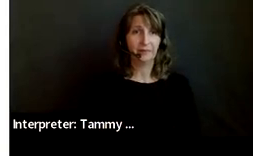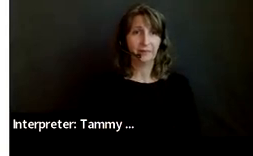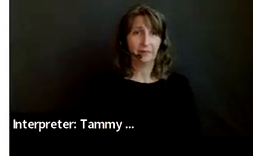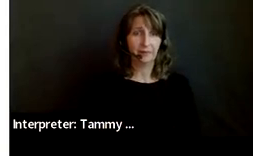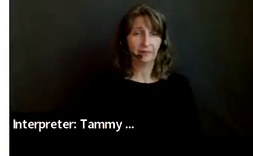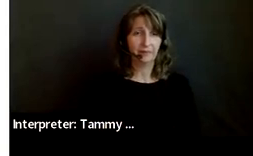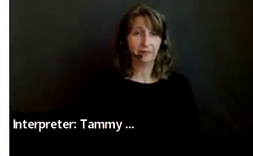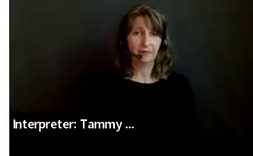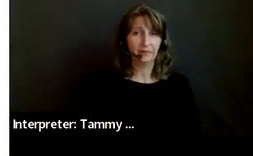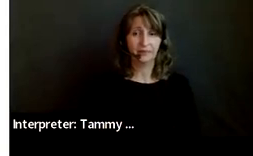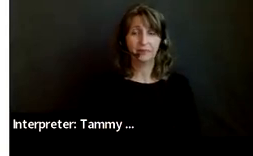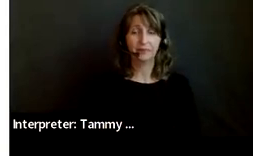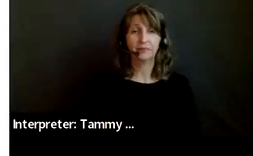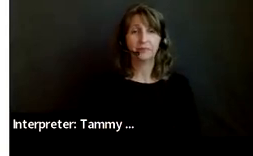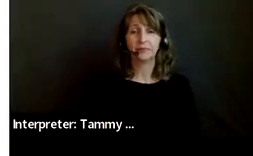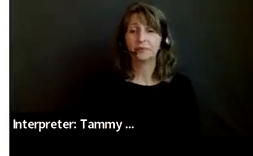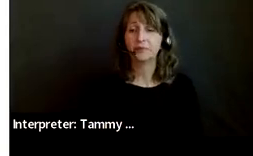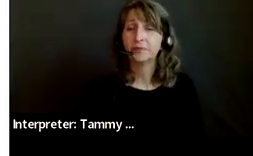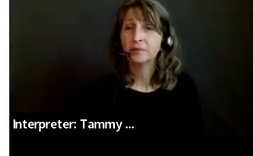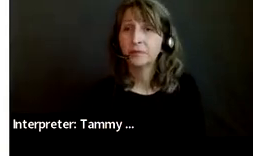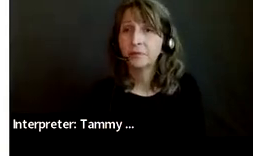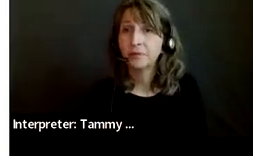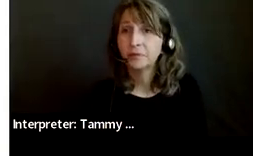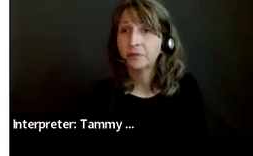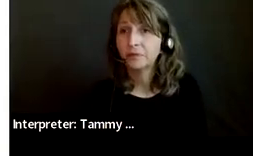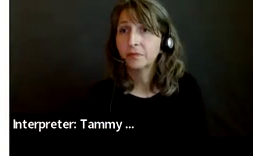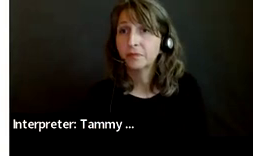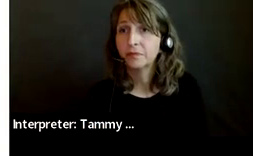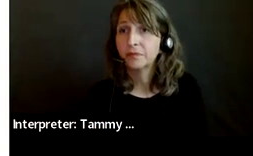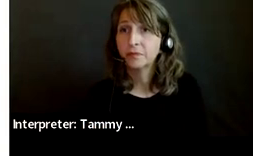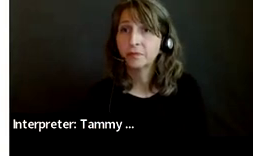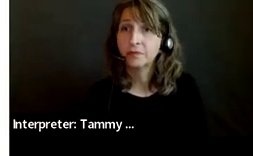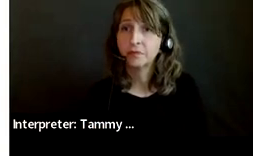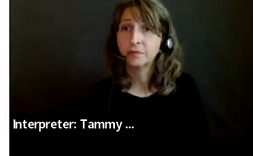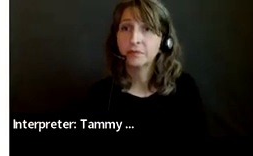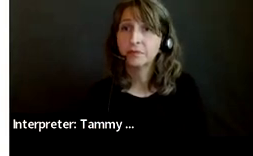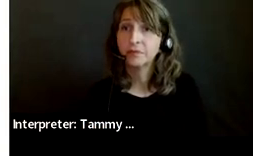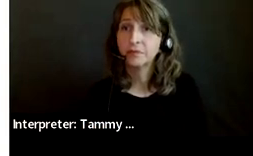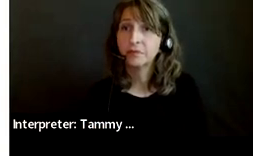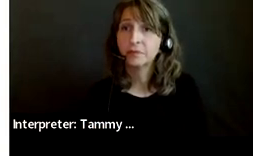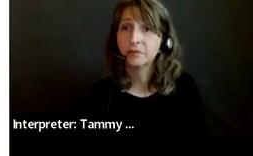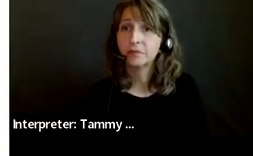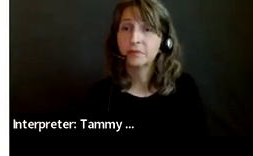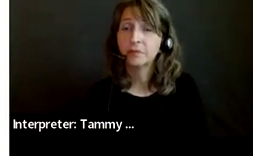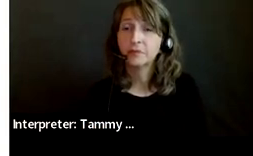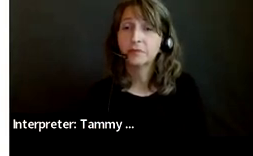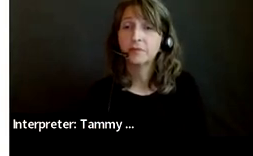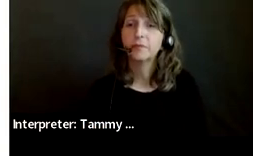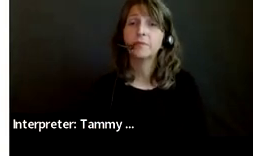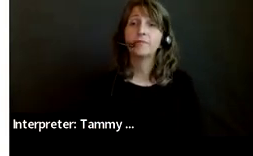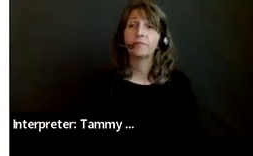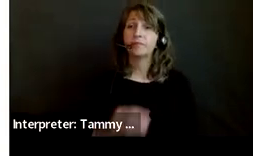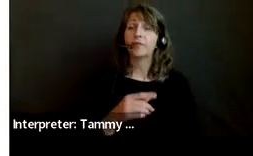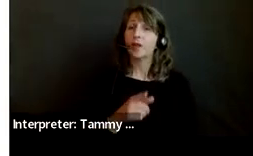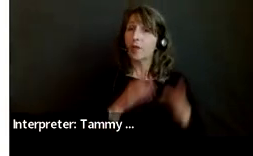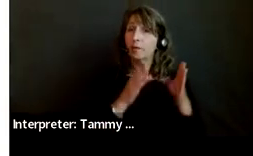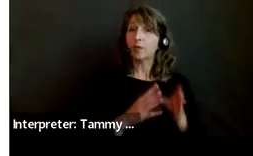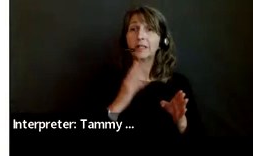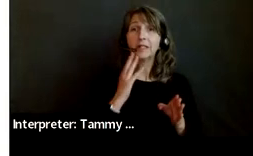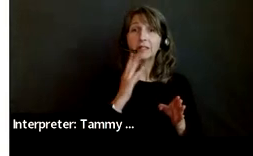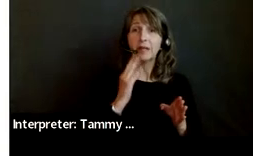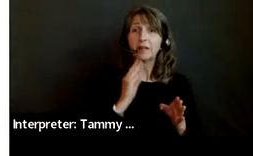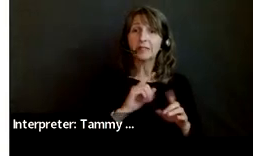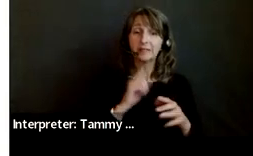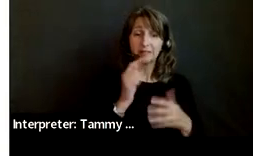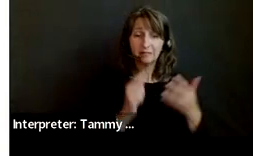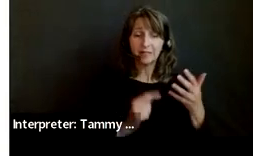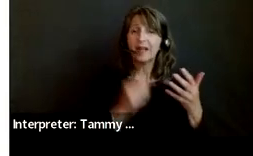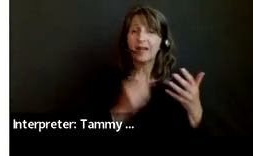You want to do your best to normalize using the facts that you know, letting someone know that the symptoms that they are experiencing are natural effects from trauma.